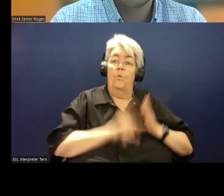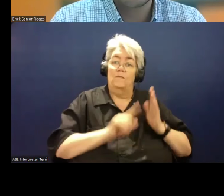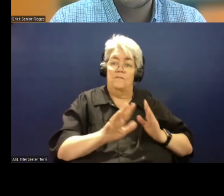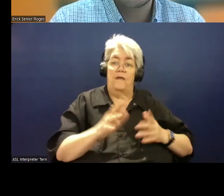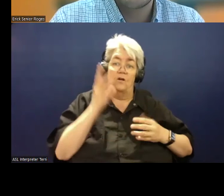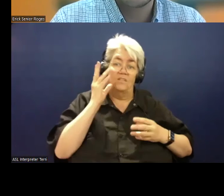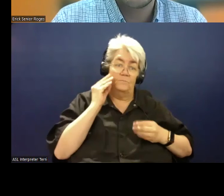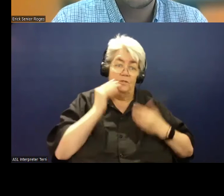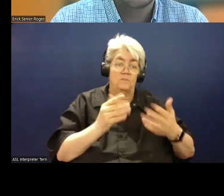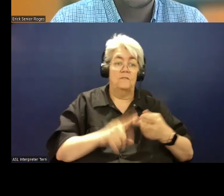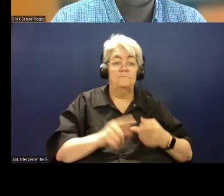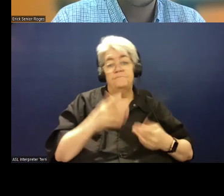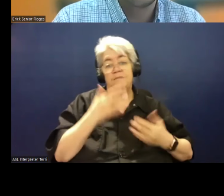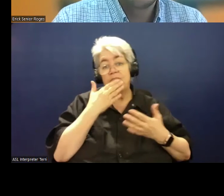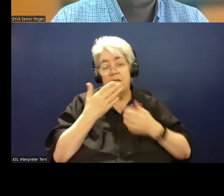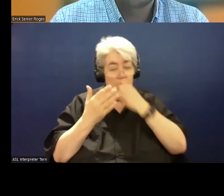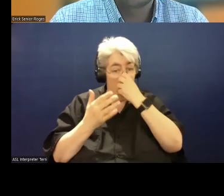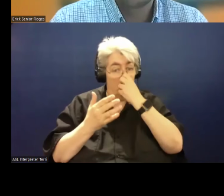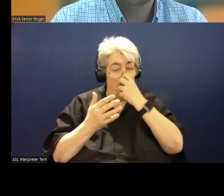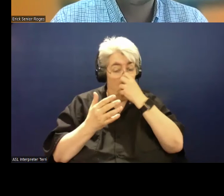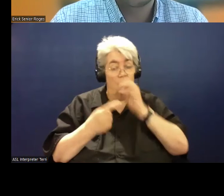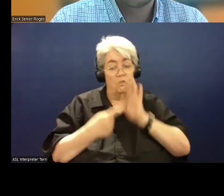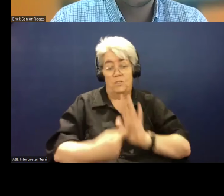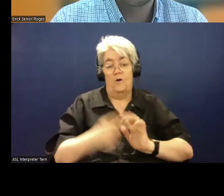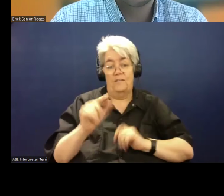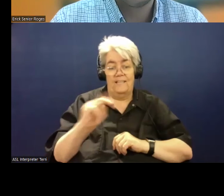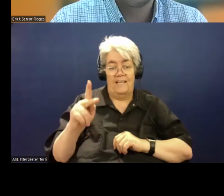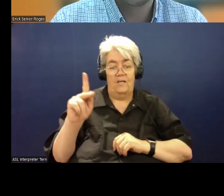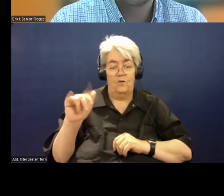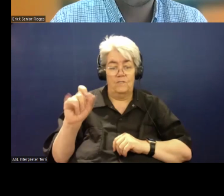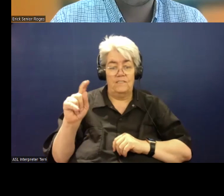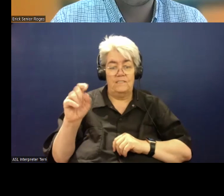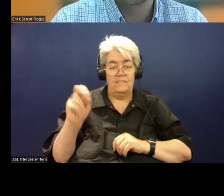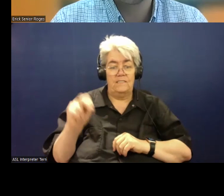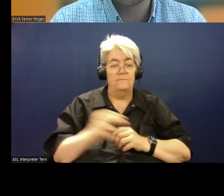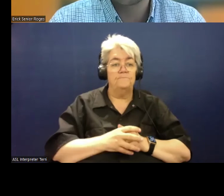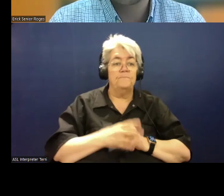THANK YOU FOR SHARING THE LINK. HERE IS THE LINK FOR ONE OF